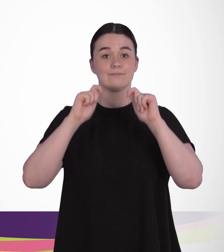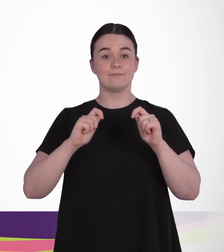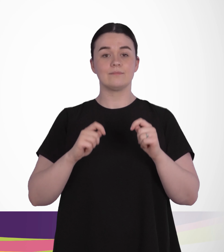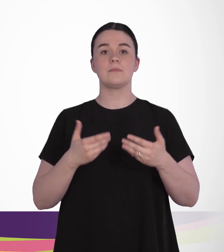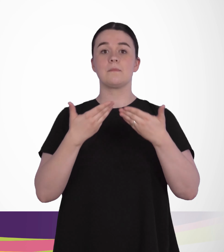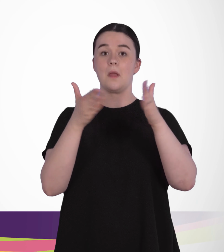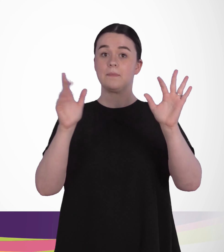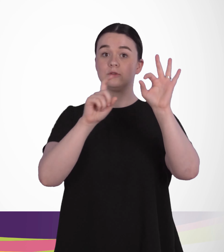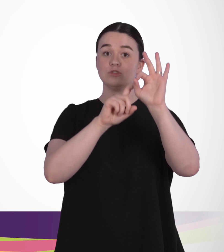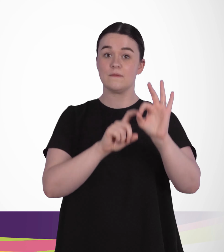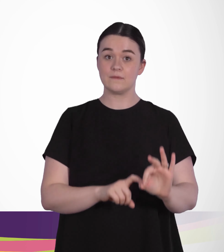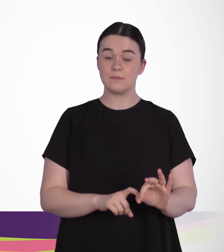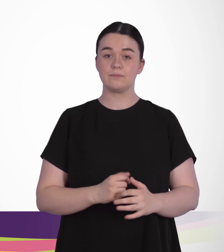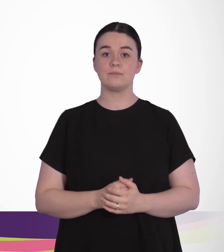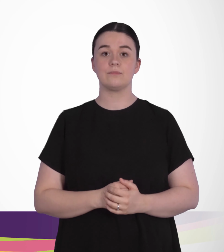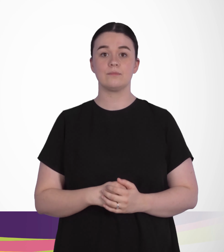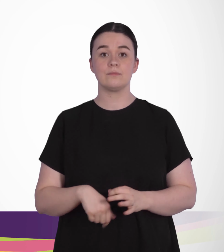Public survey